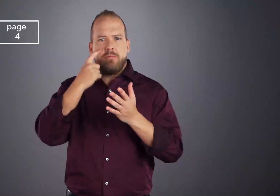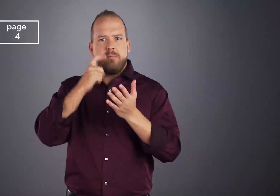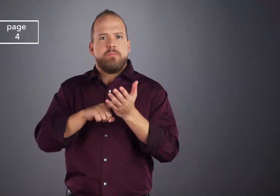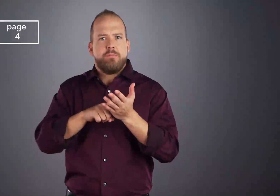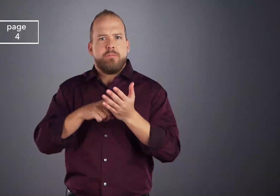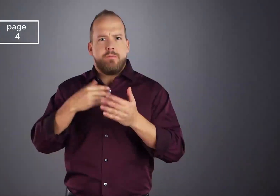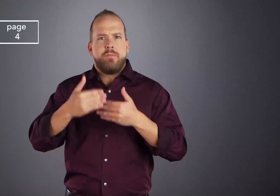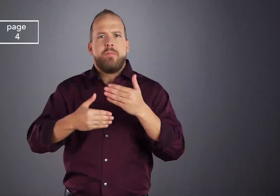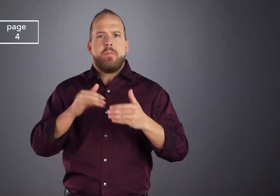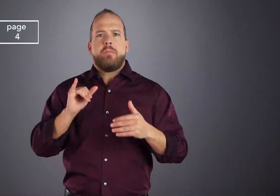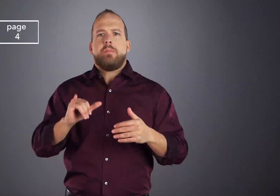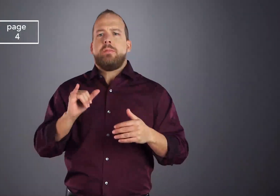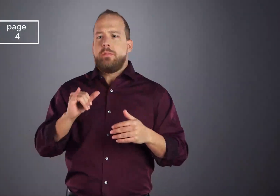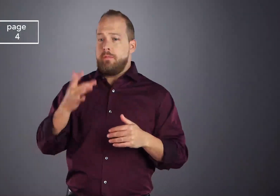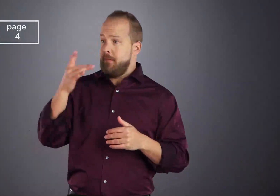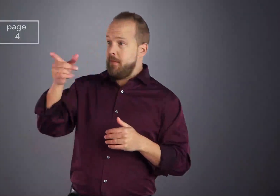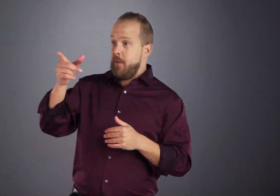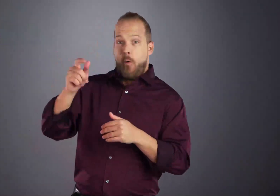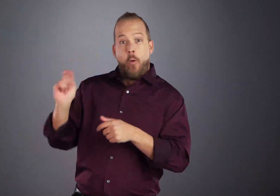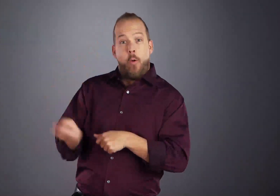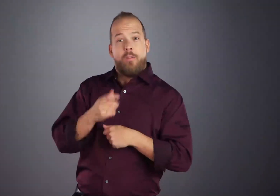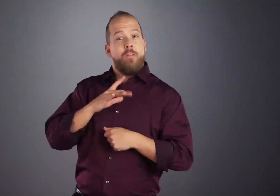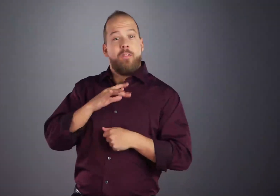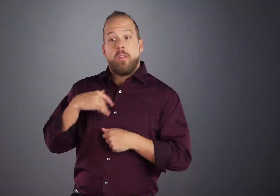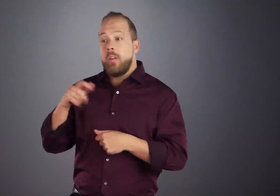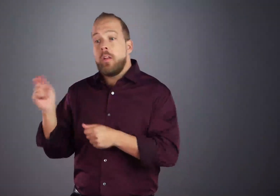such awe in me as a lad.